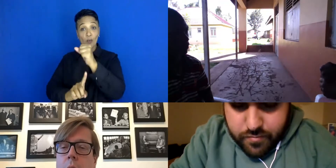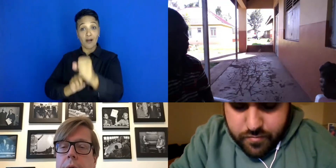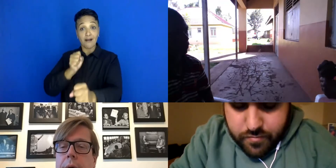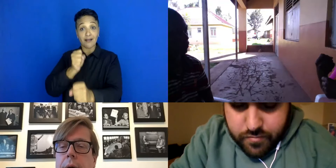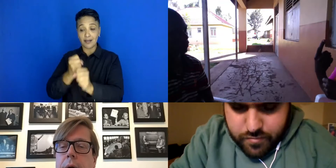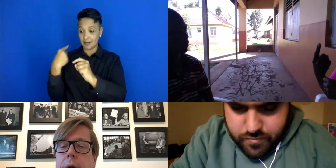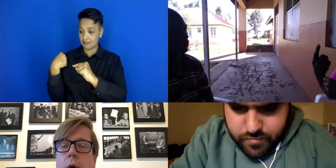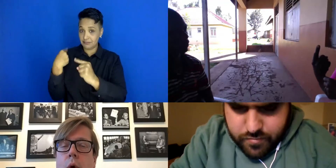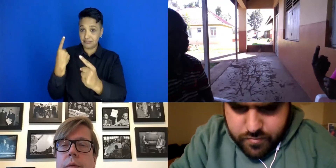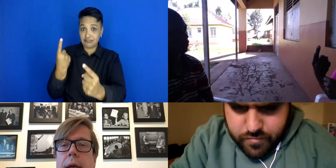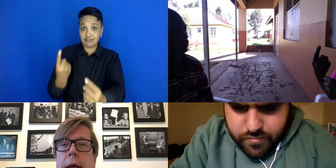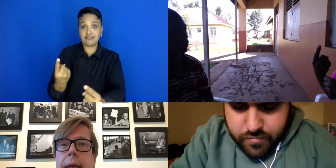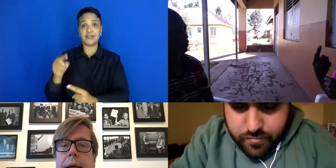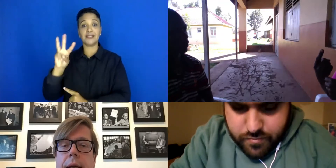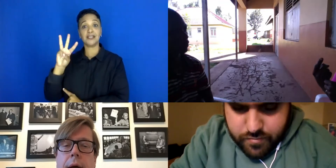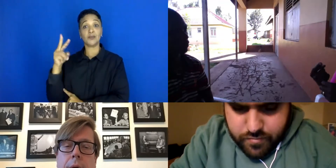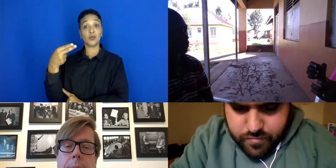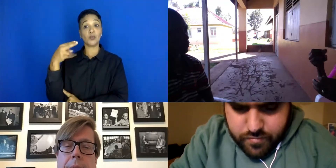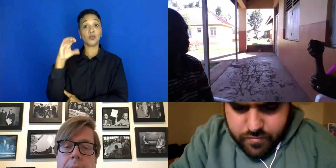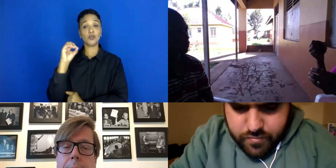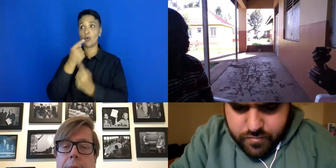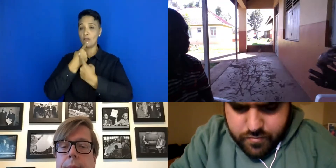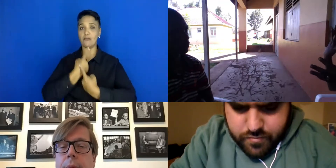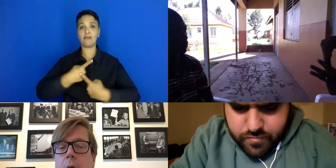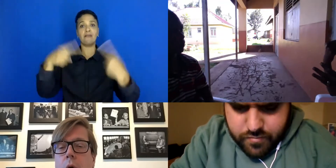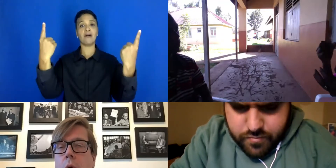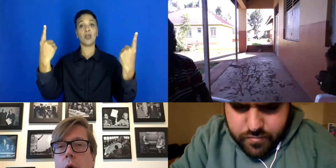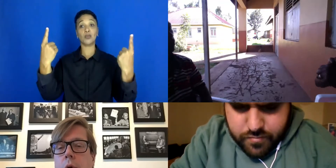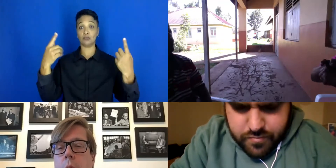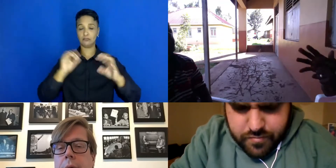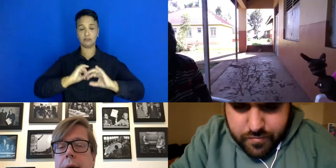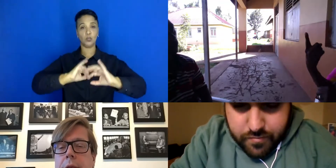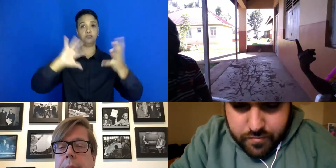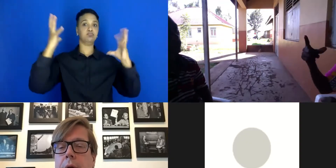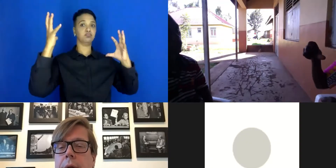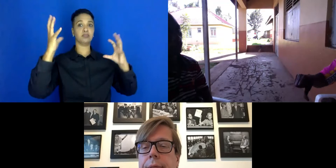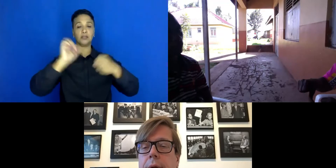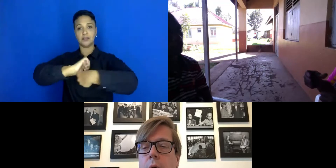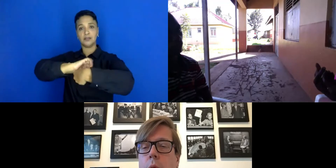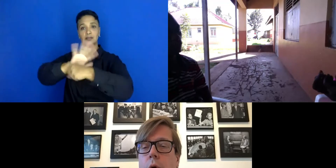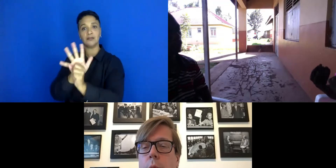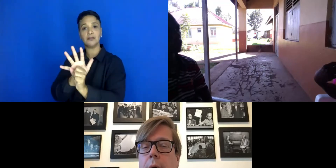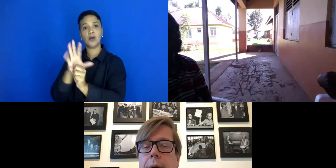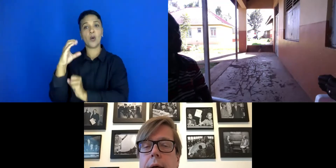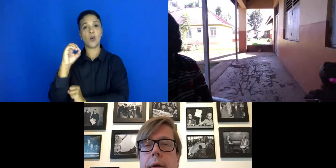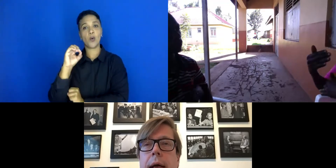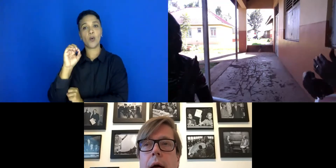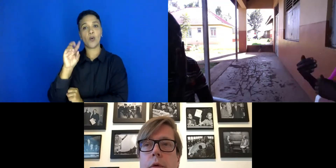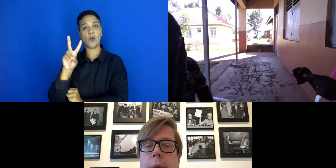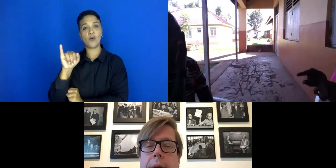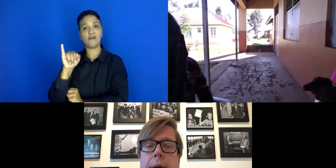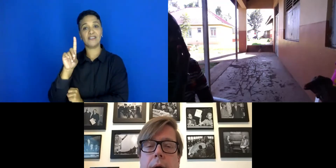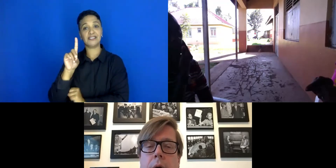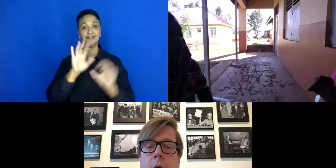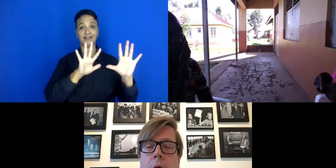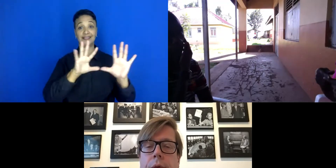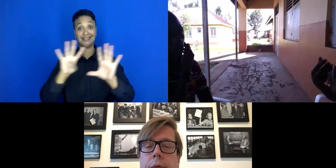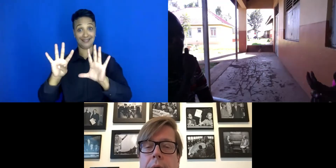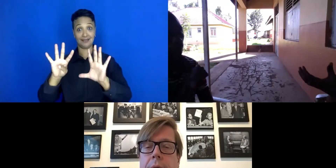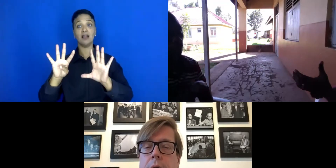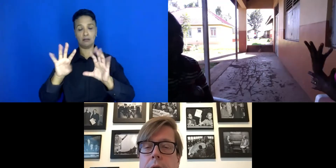declared the kobe 19 pandemic although it has been a tough year worldwide the outbreak of the virus